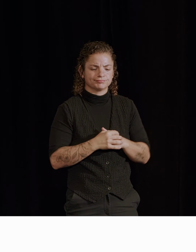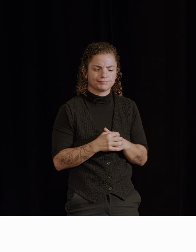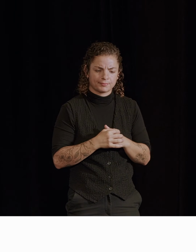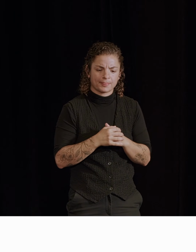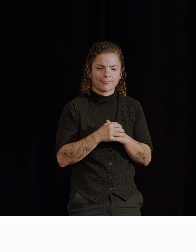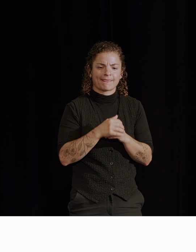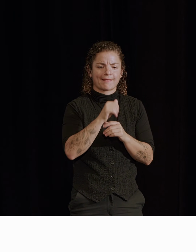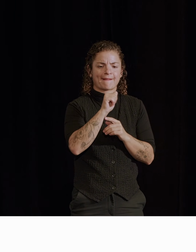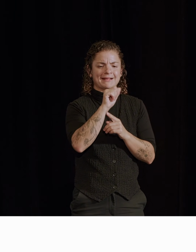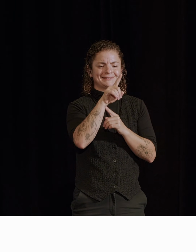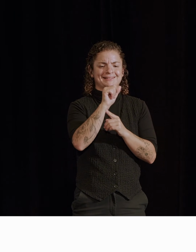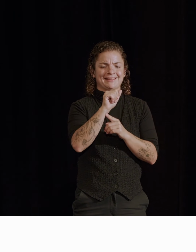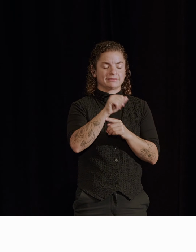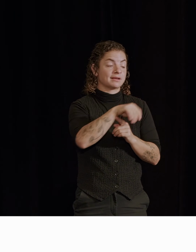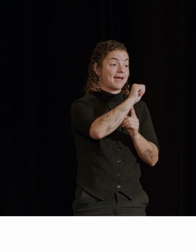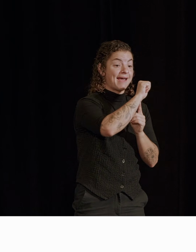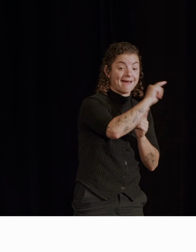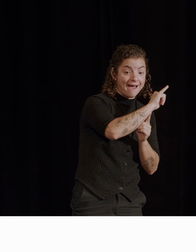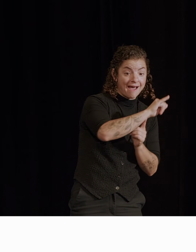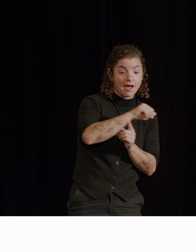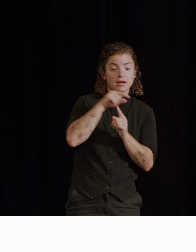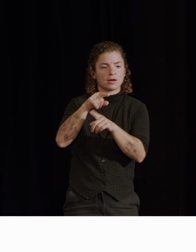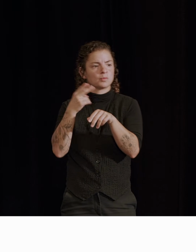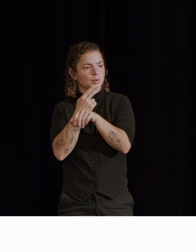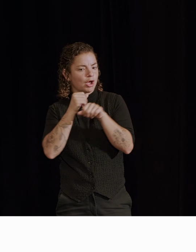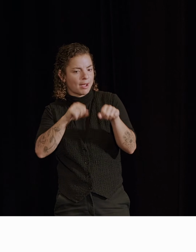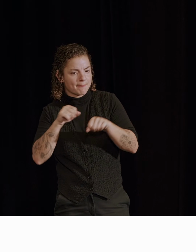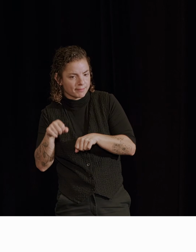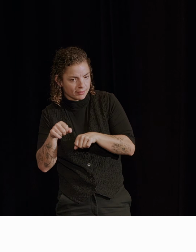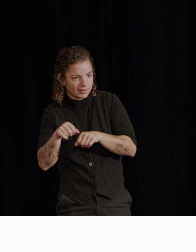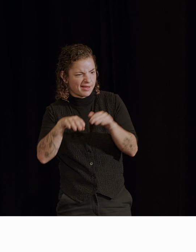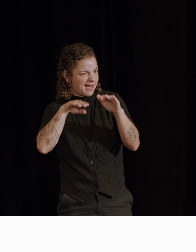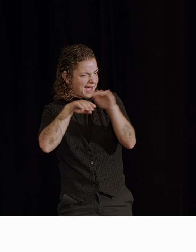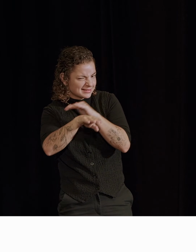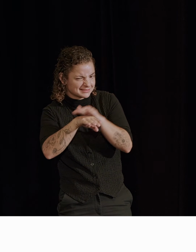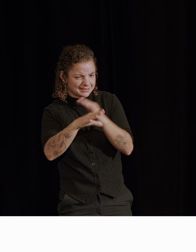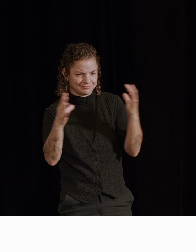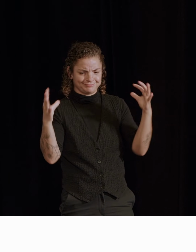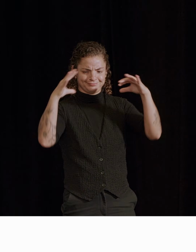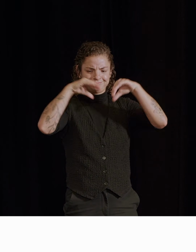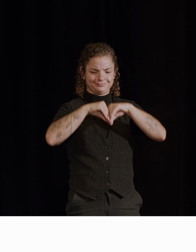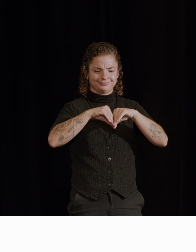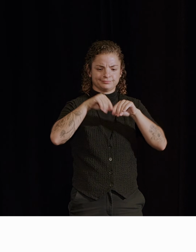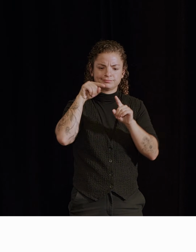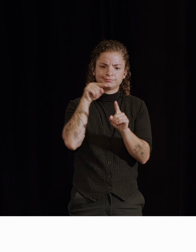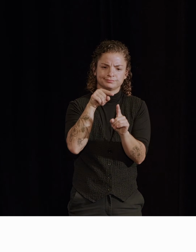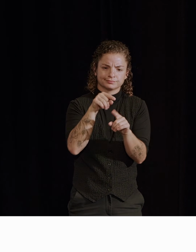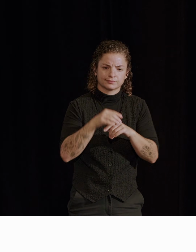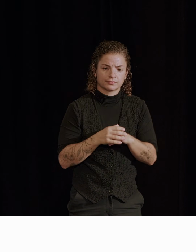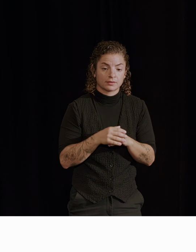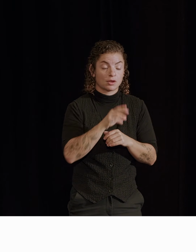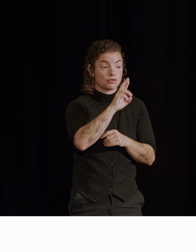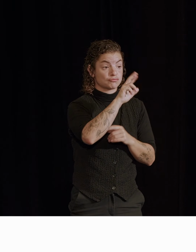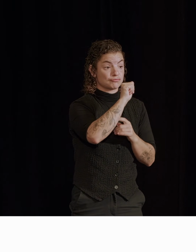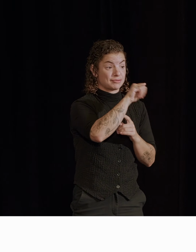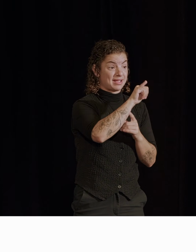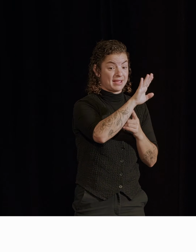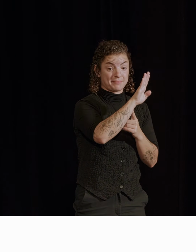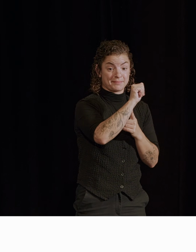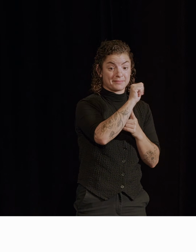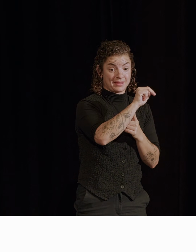Our Ray-Ban Meta AI glasses and the Meta Neural Band, which I also have here.